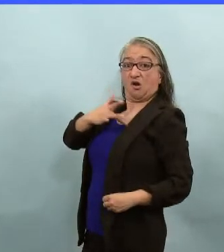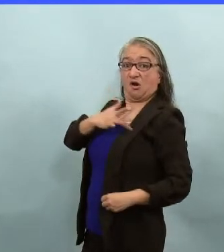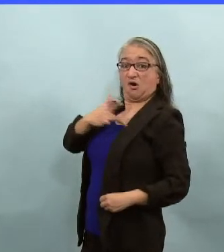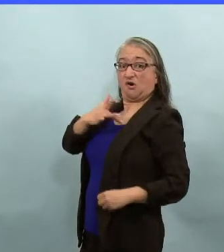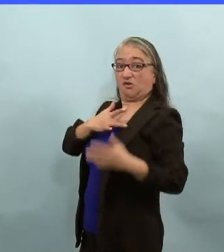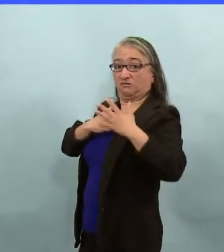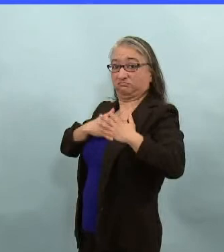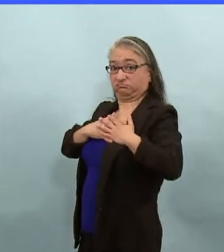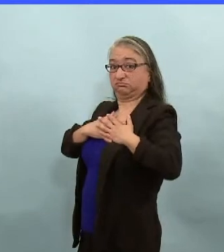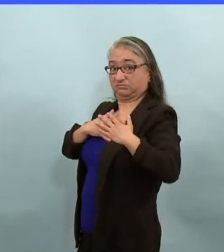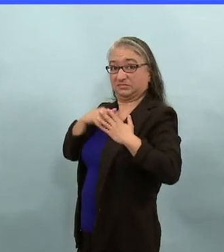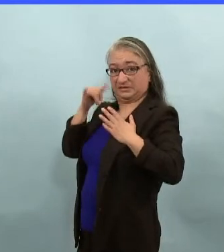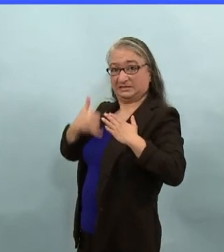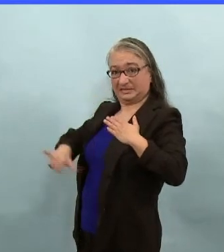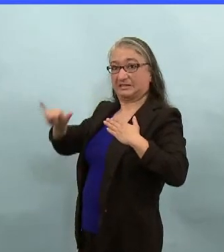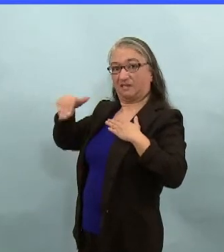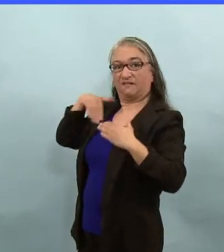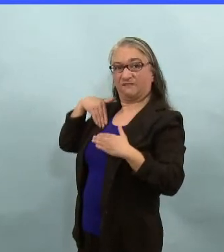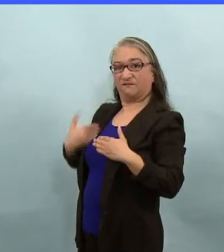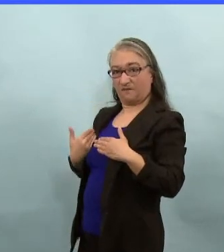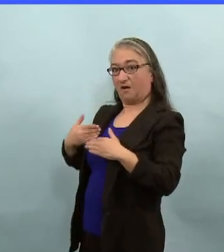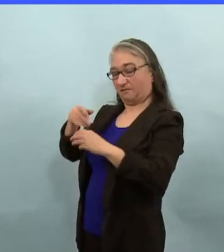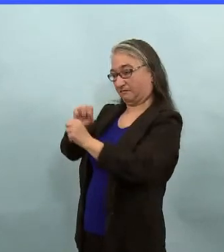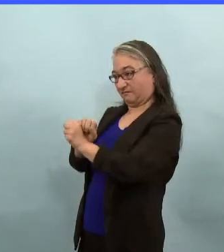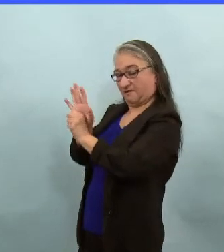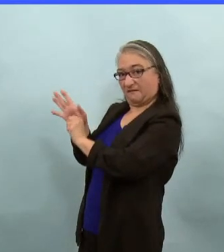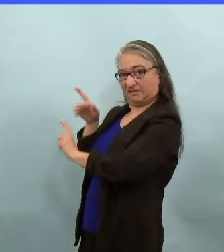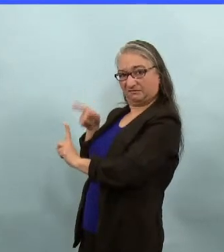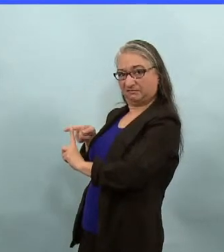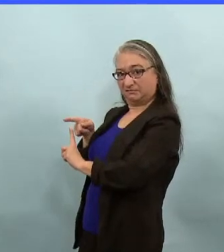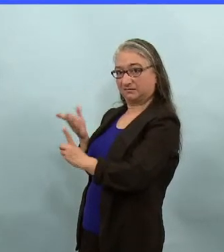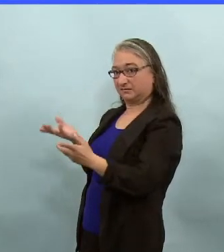the line of two-thirds of people are not there because of co-working can you expand a little on